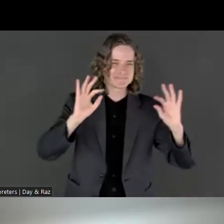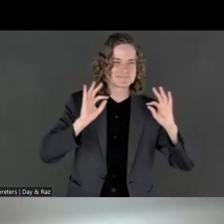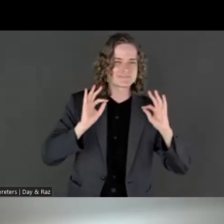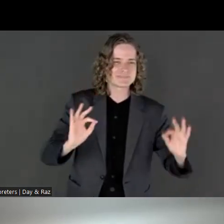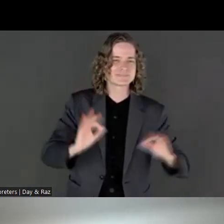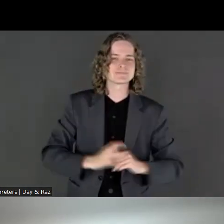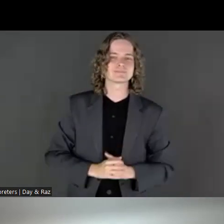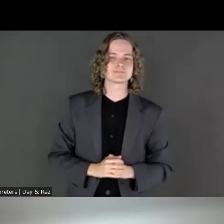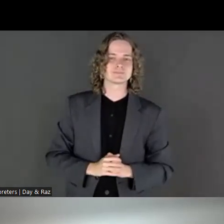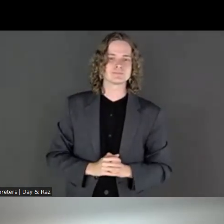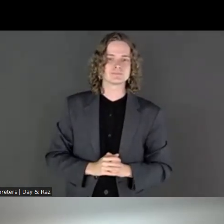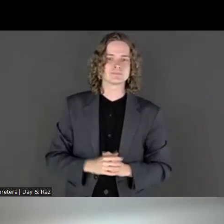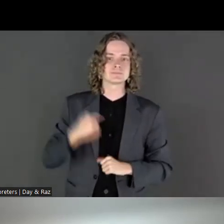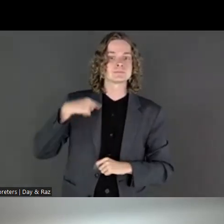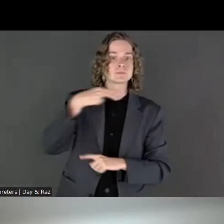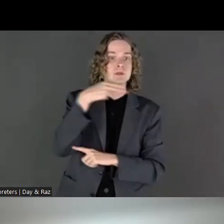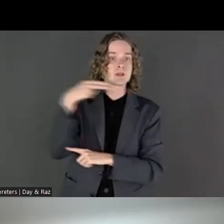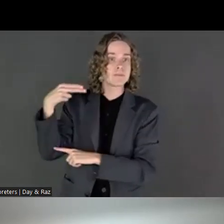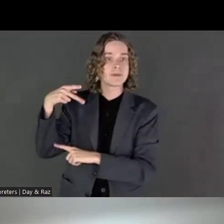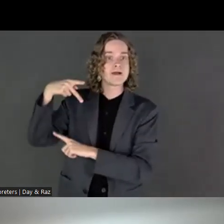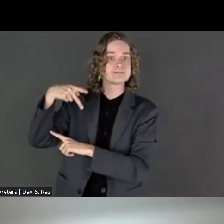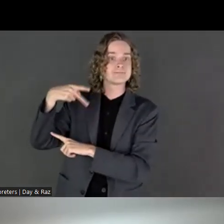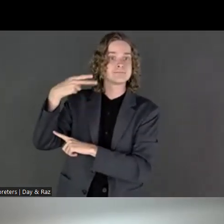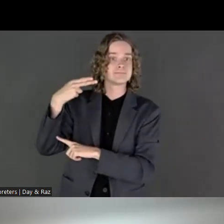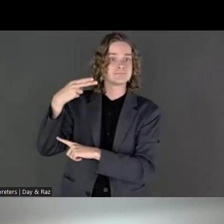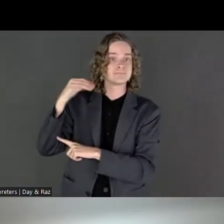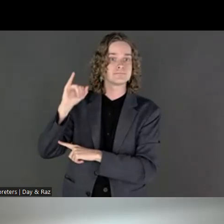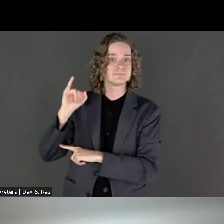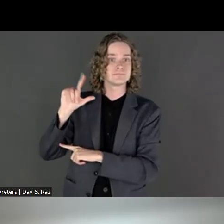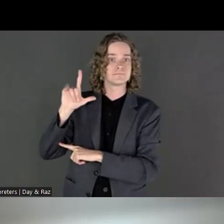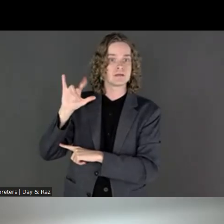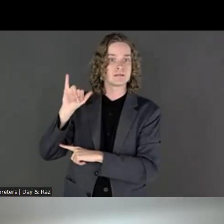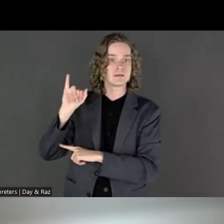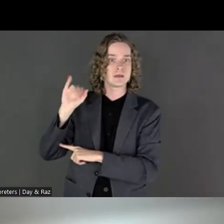My name is filamin module. I work for UNICEF as, as the human policy specialist.